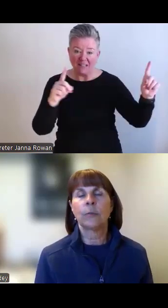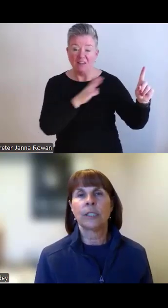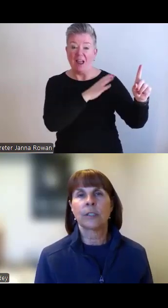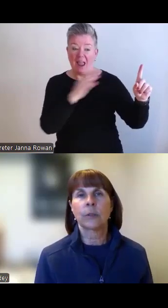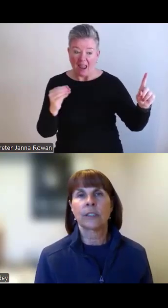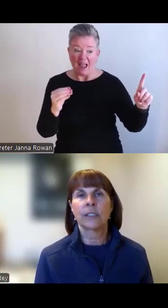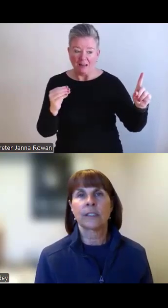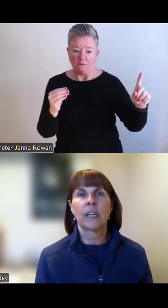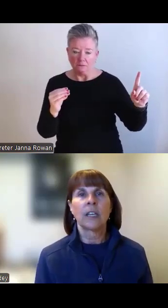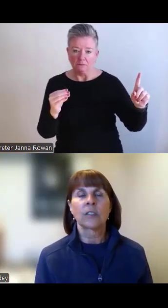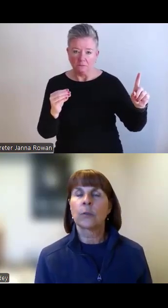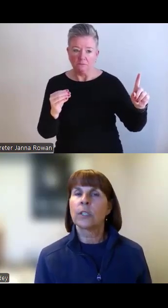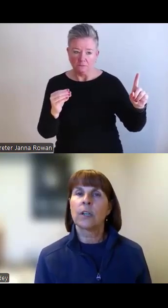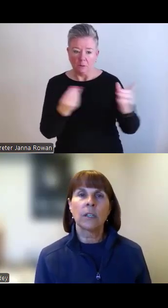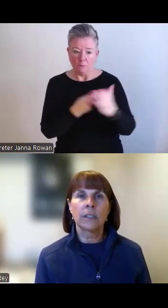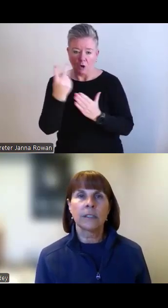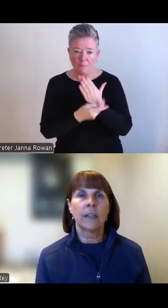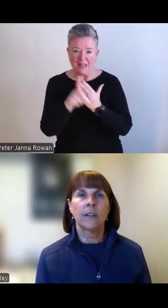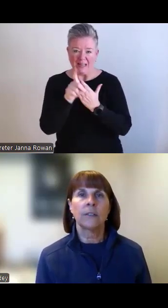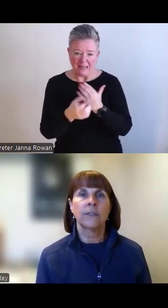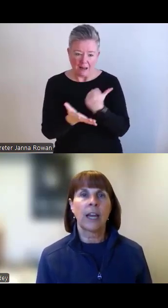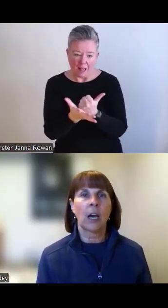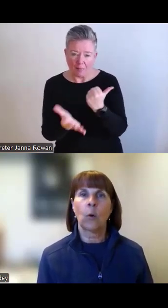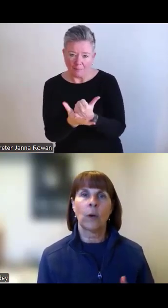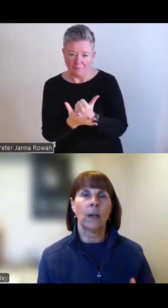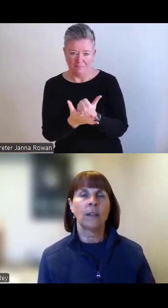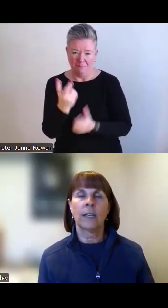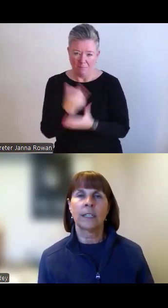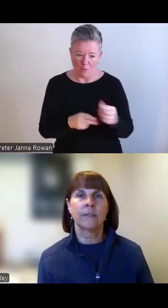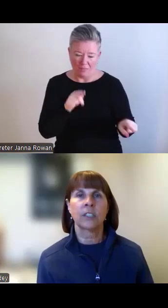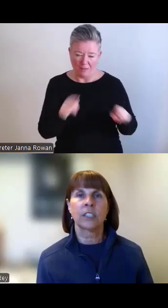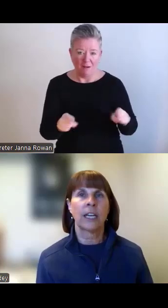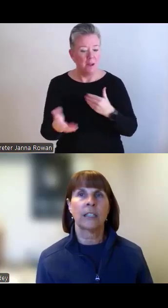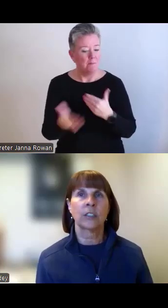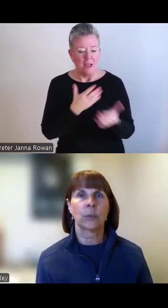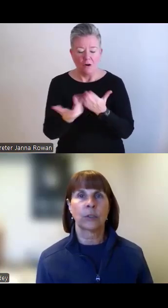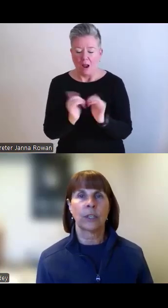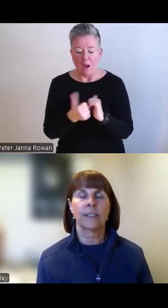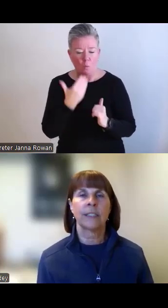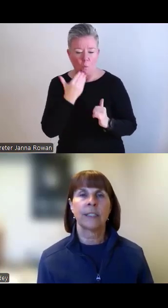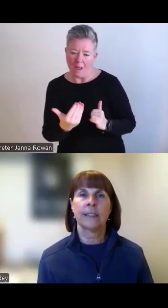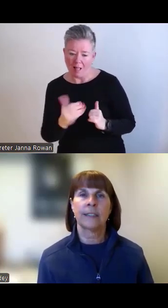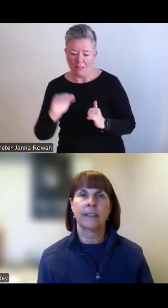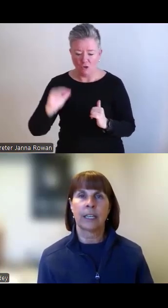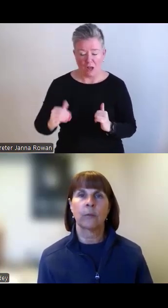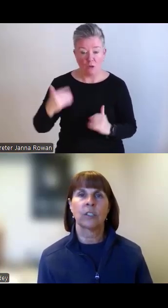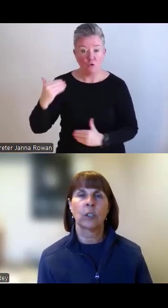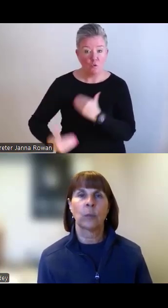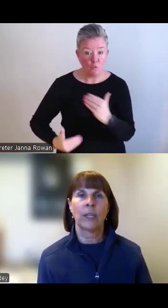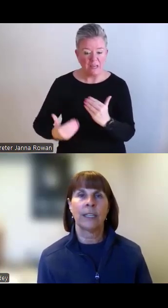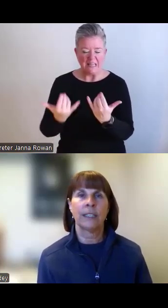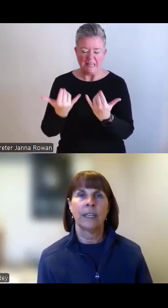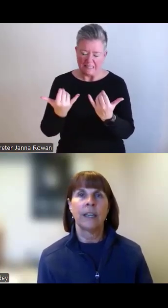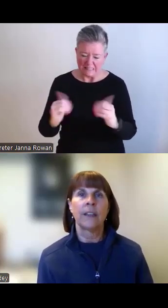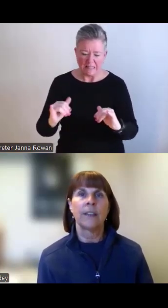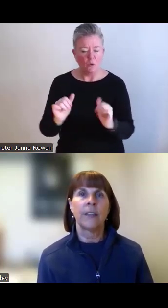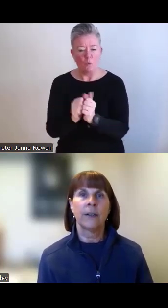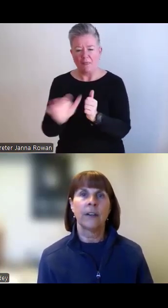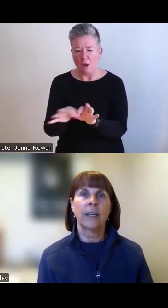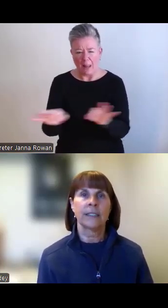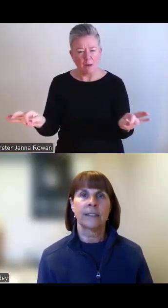need resources. So regardless of how well a given child is progressing in the language domain, their